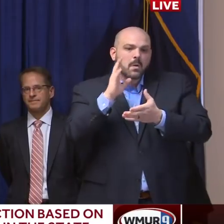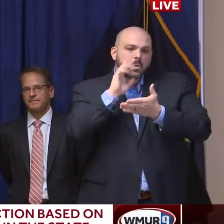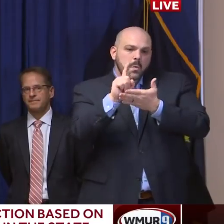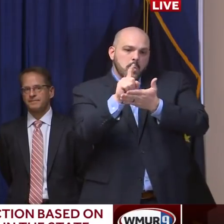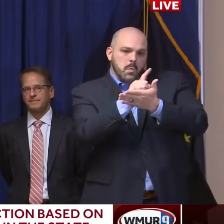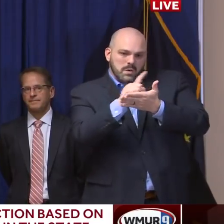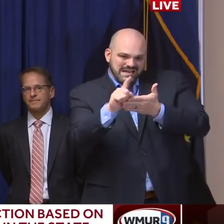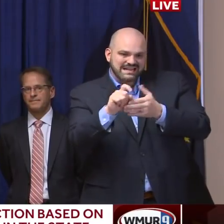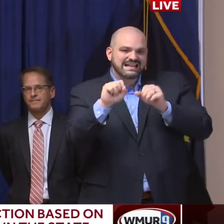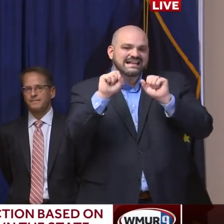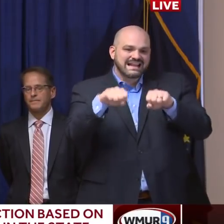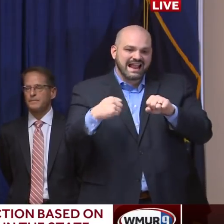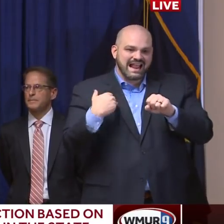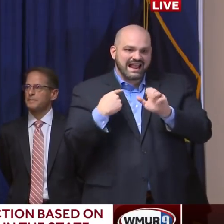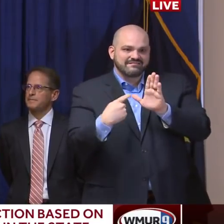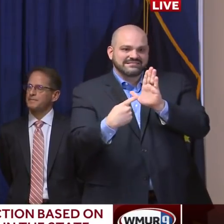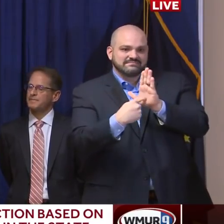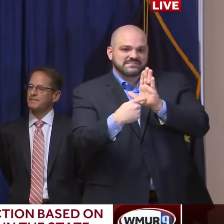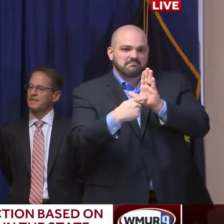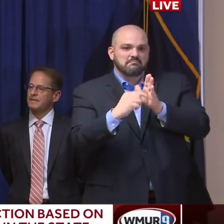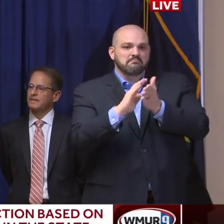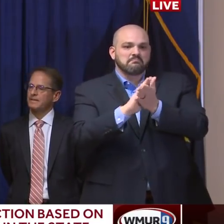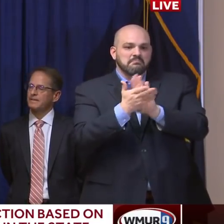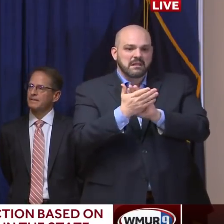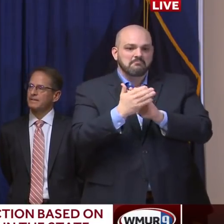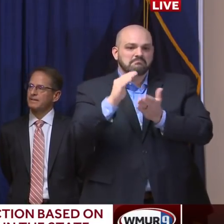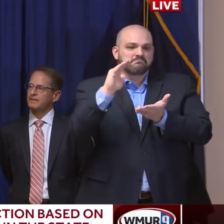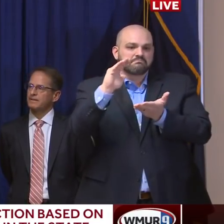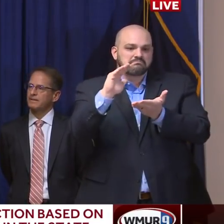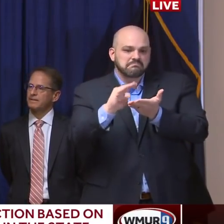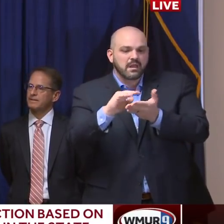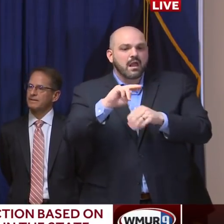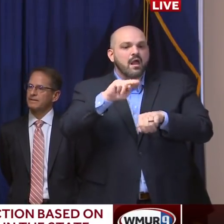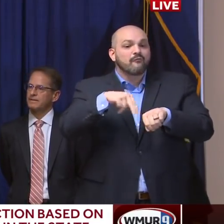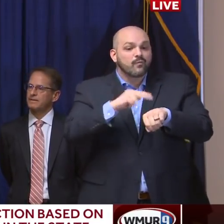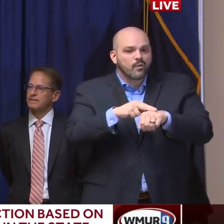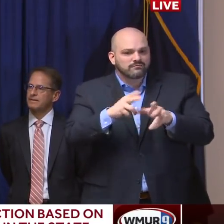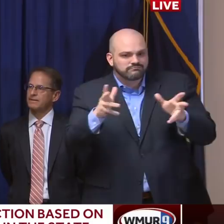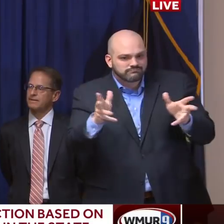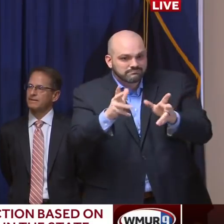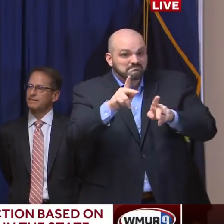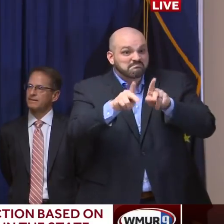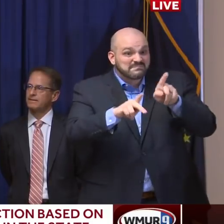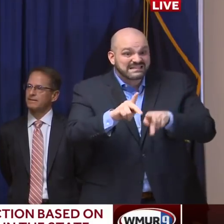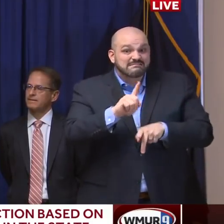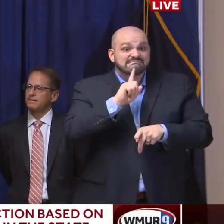A CERTAIN PERCENTAGE OF INDIVIDUALS OVER THE COURSE OF THE FIRST WEEK CAN HAVE SYMPTOM PROGRESSION.